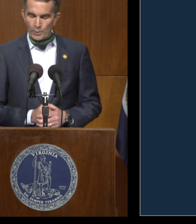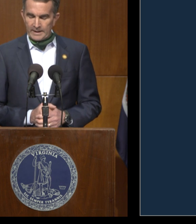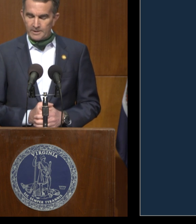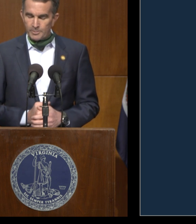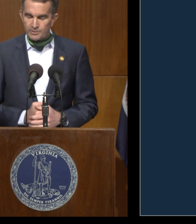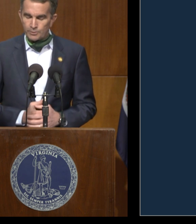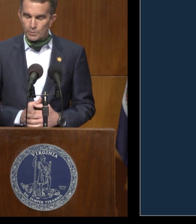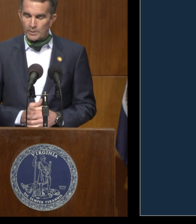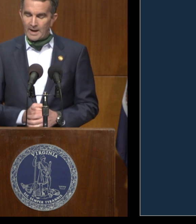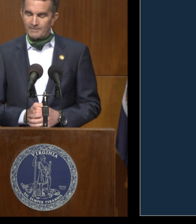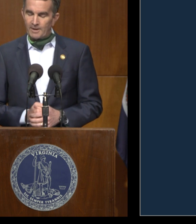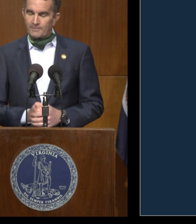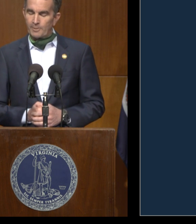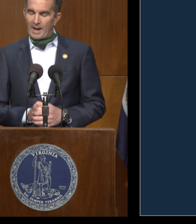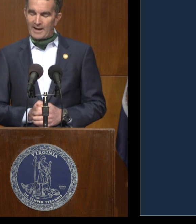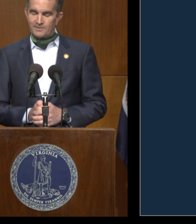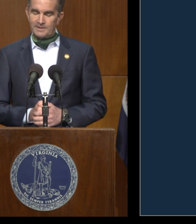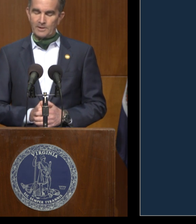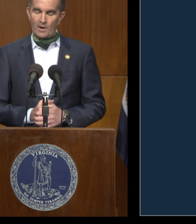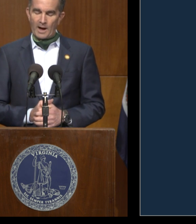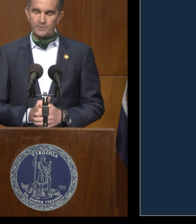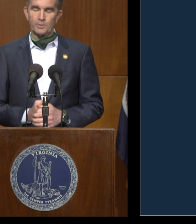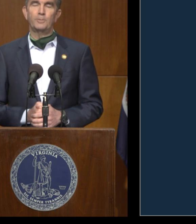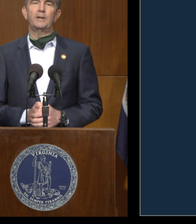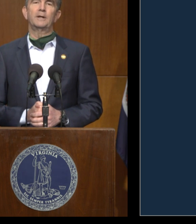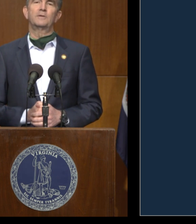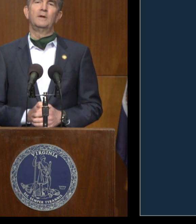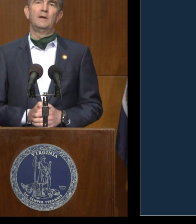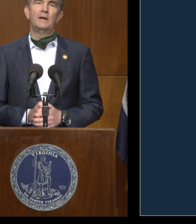We need to see the percentage of positive tests and the number of